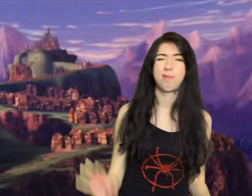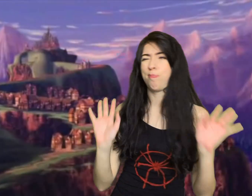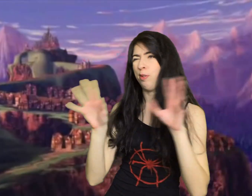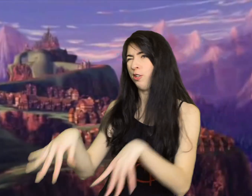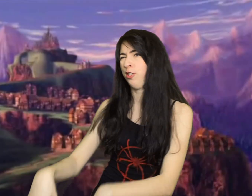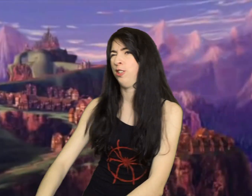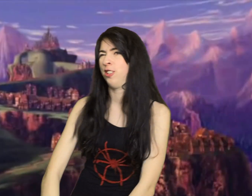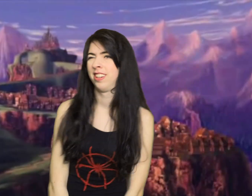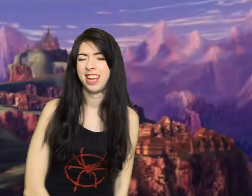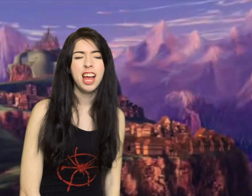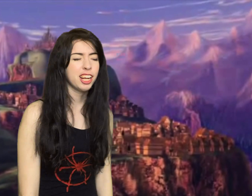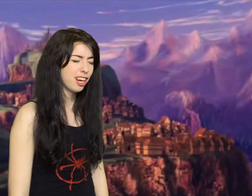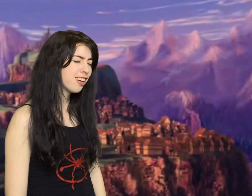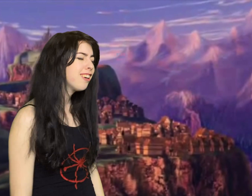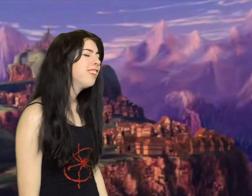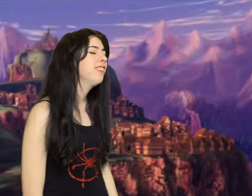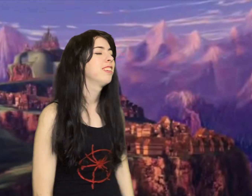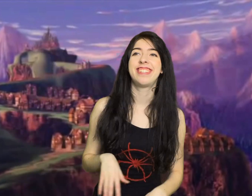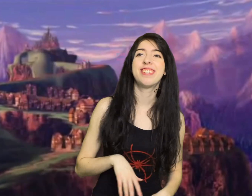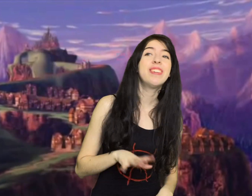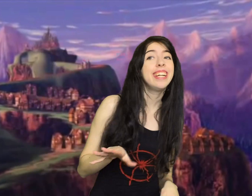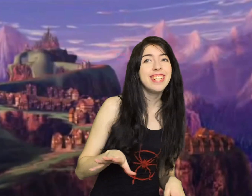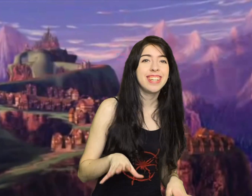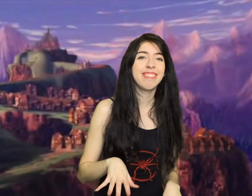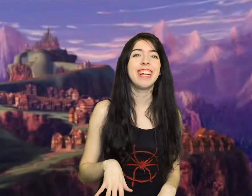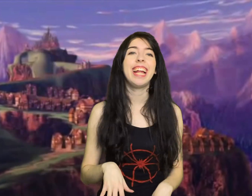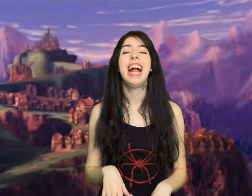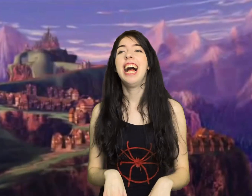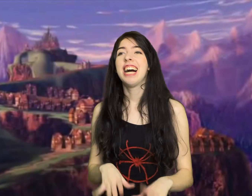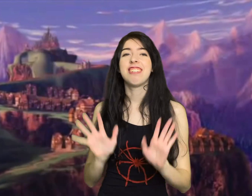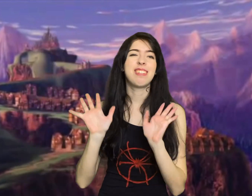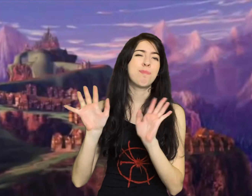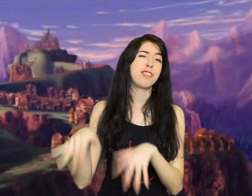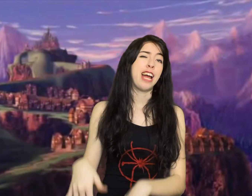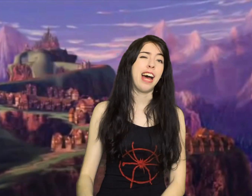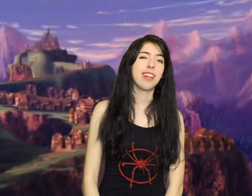psshhh. girl!! just 'but it isn't really' i just did PSHAW